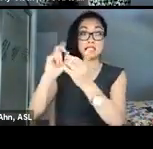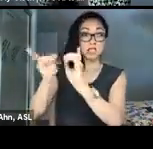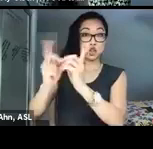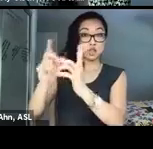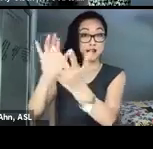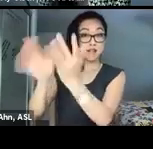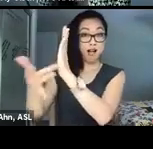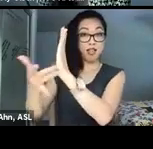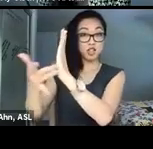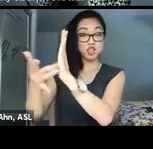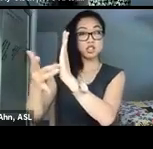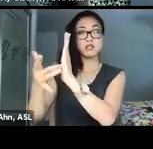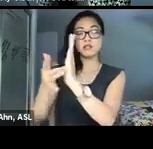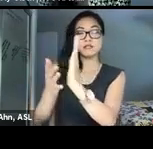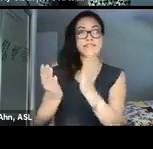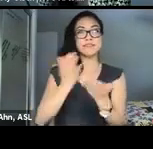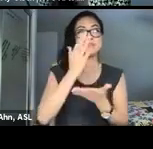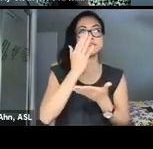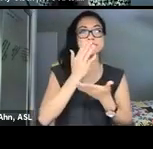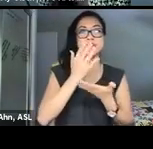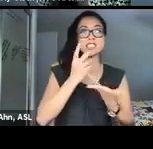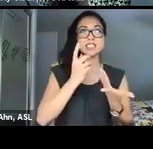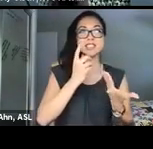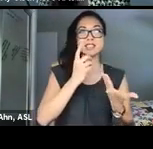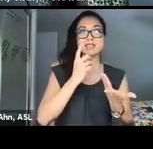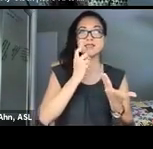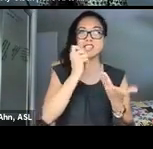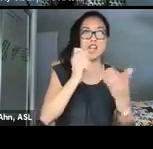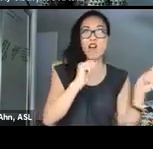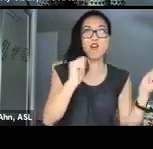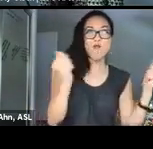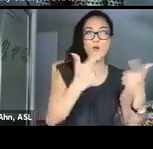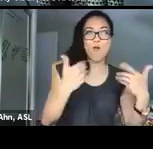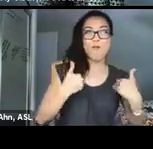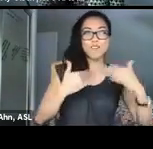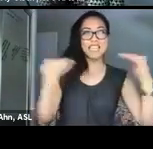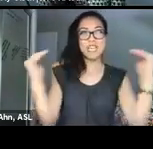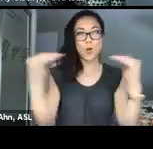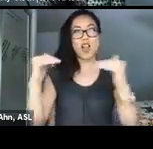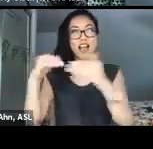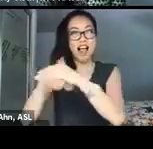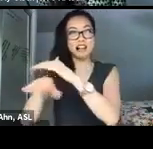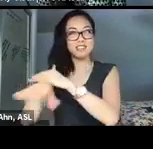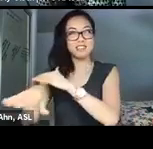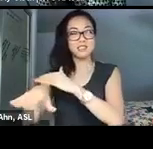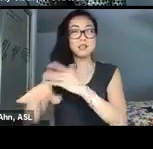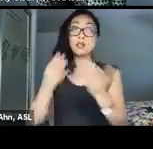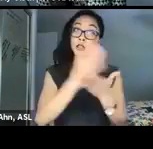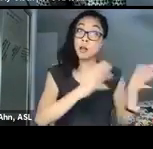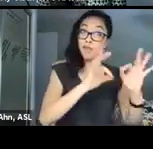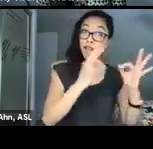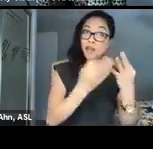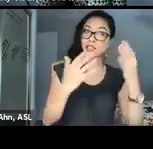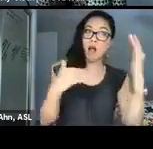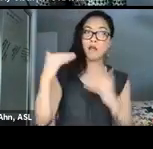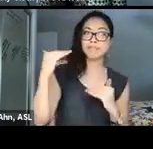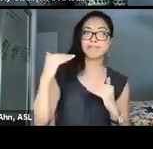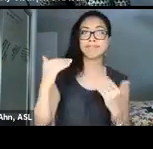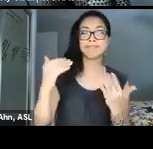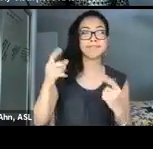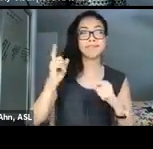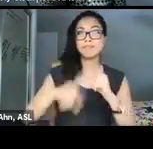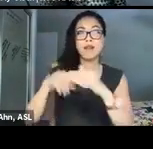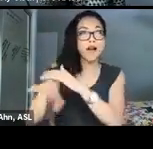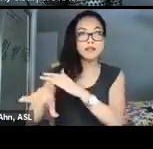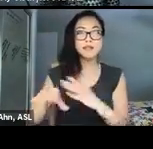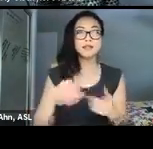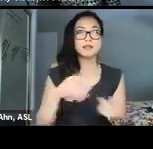take this moment to take action, to make sure we can continue providing dance, all of us